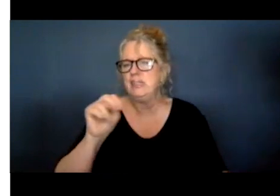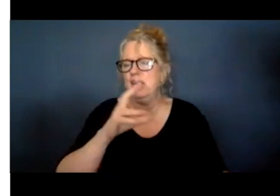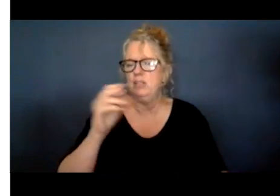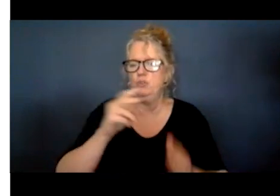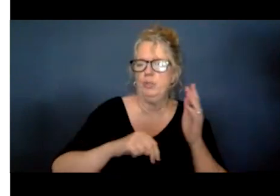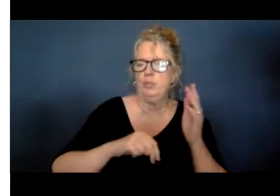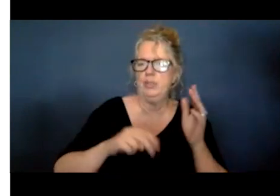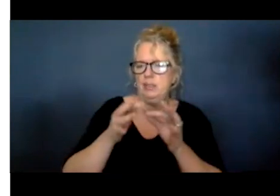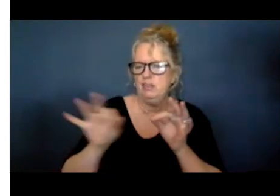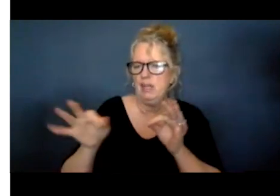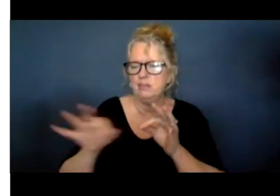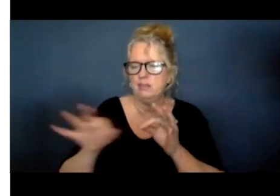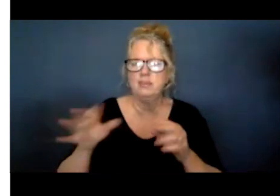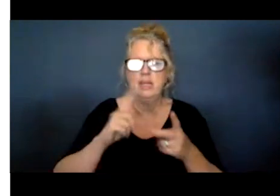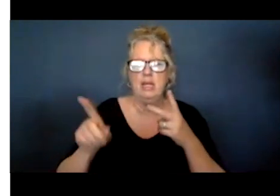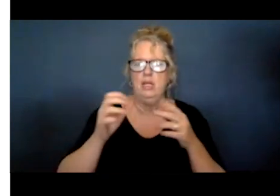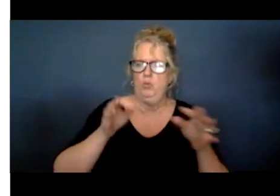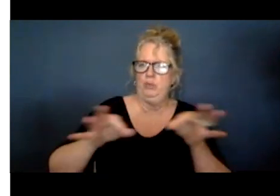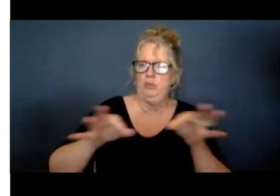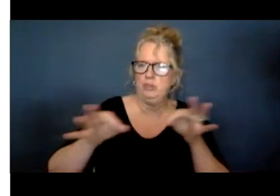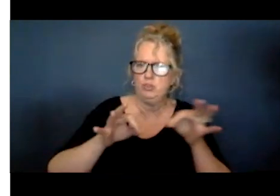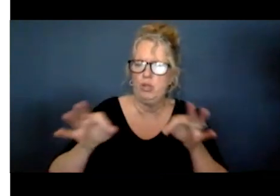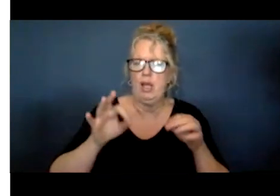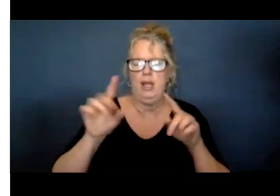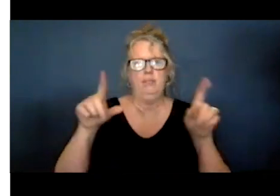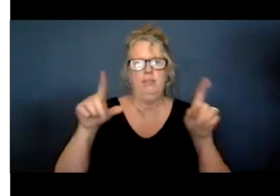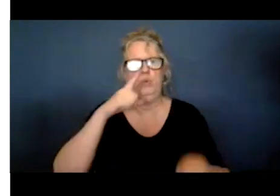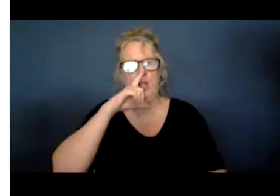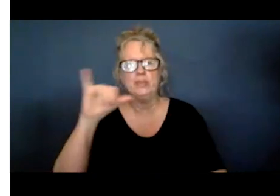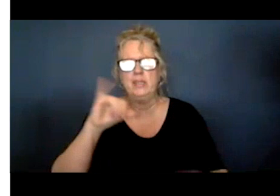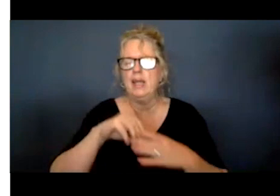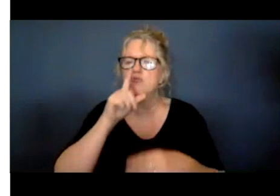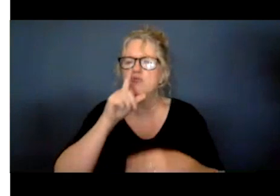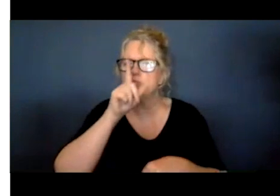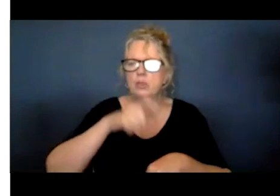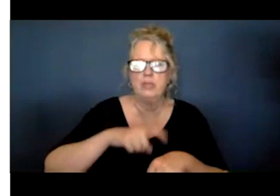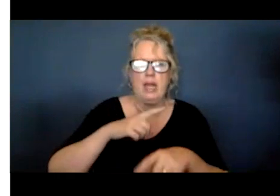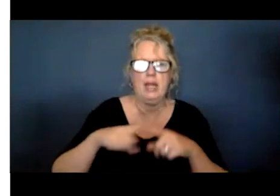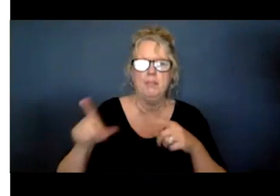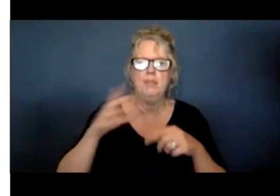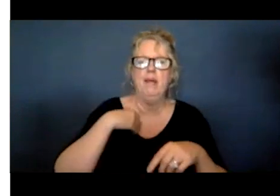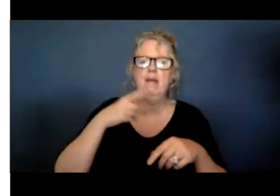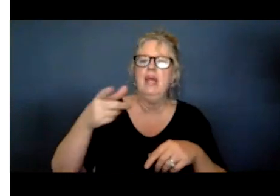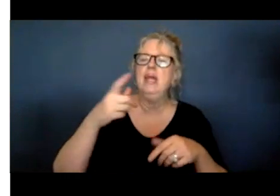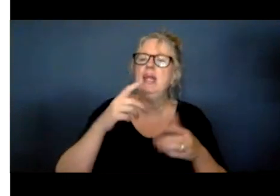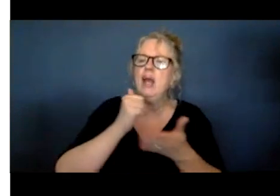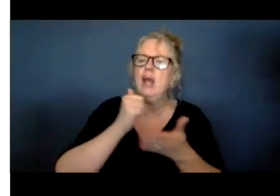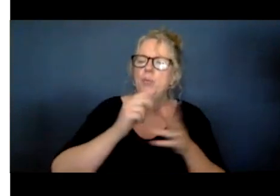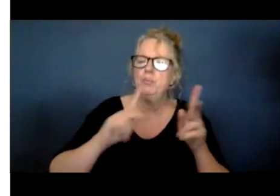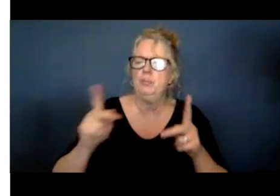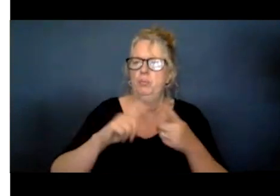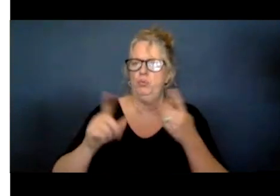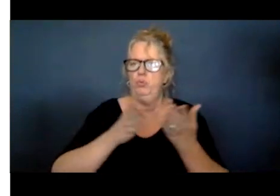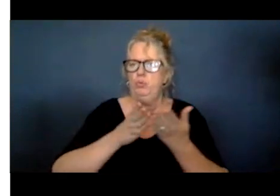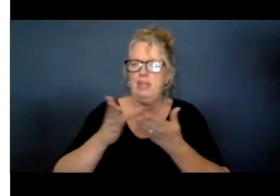and describe scenes in real time. This empowers users to navigate spaces independently,